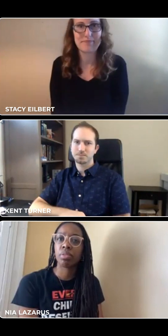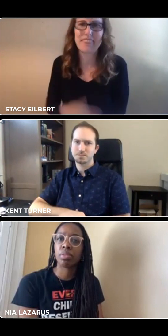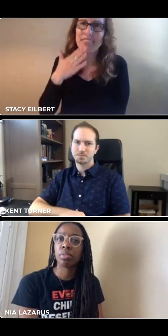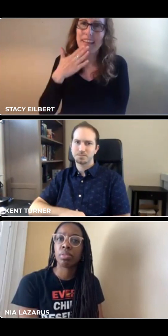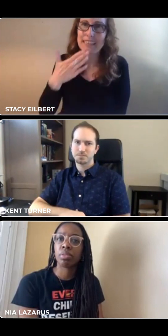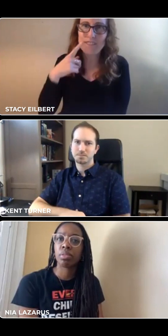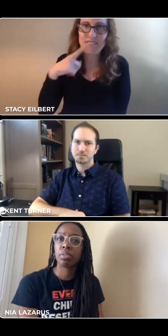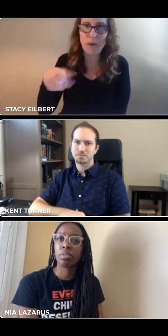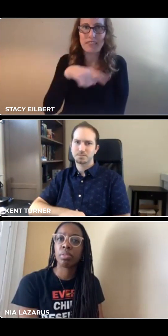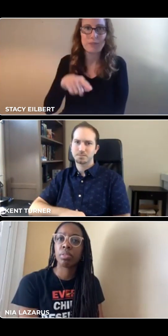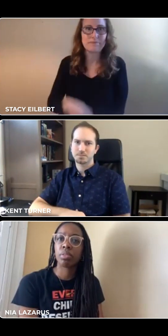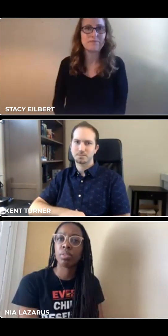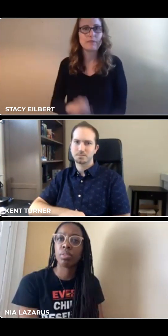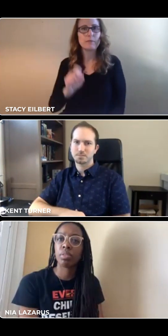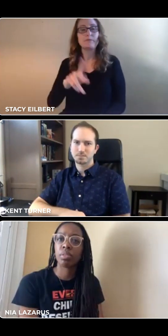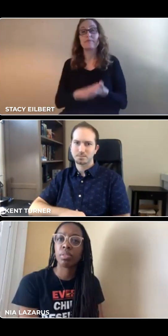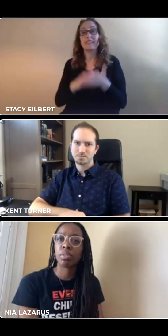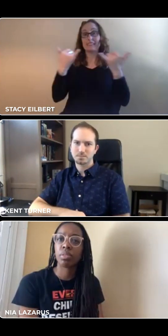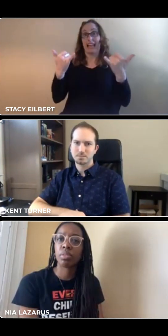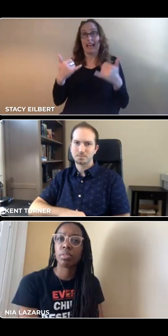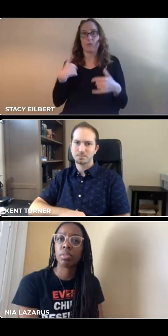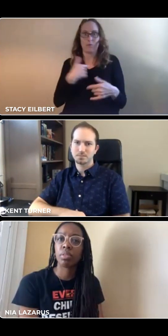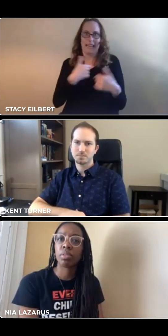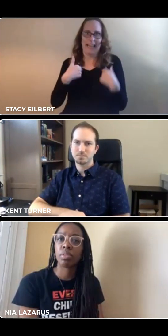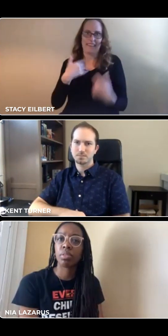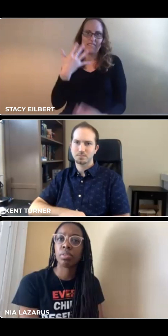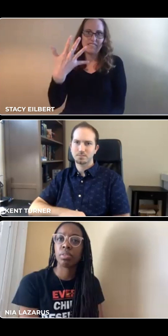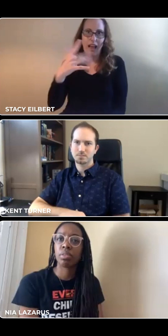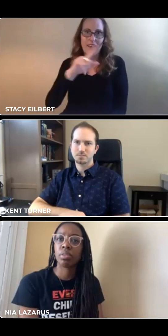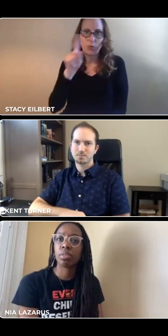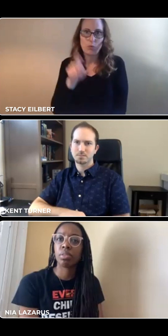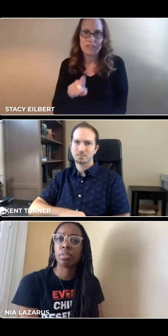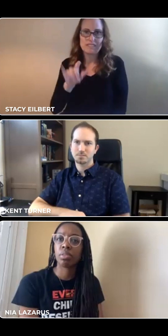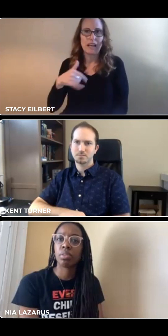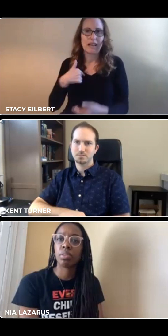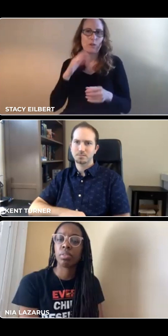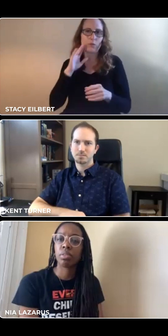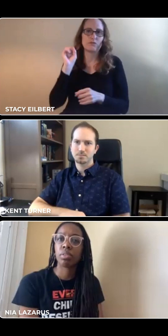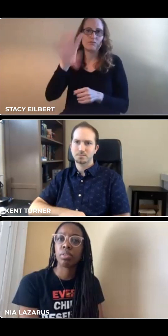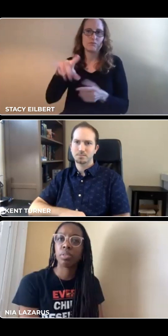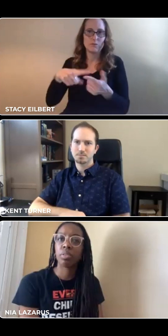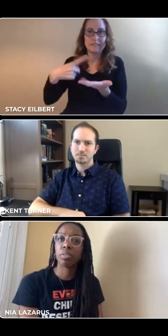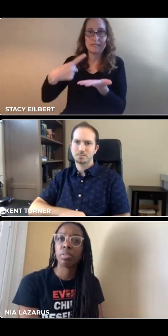All right, thank you all for those answers!